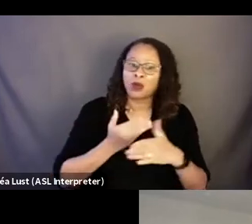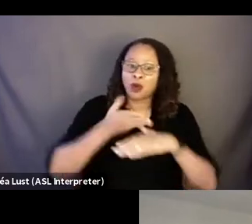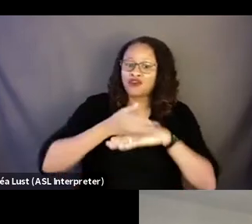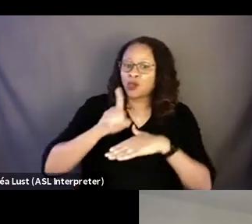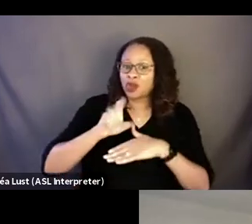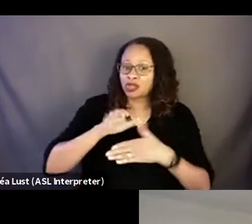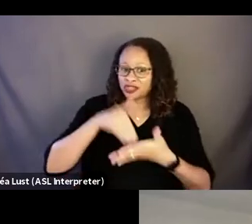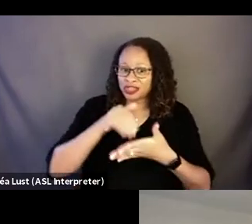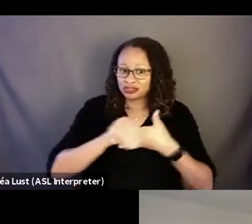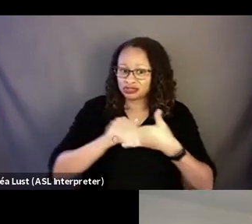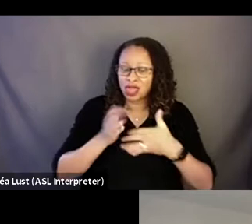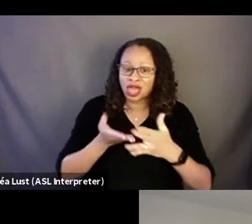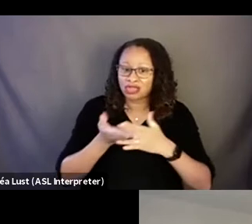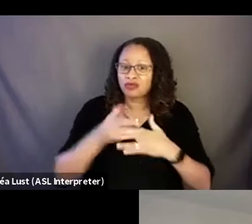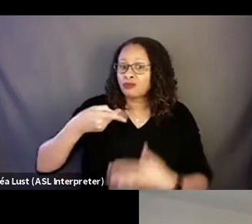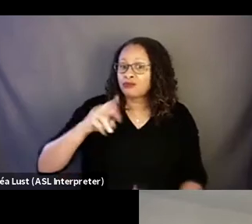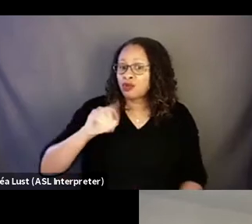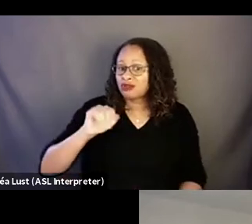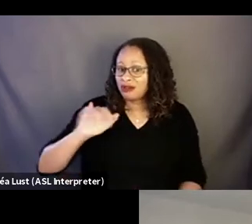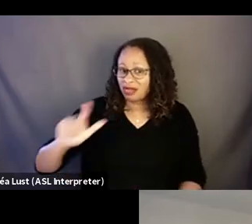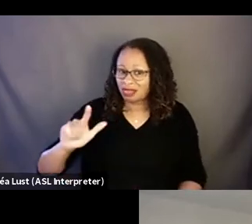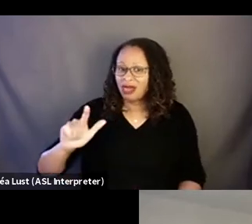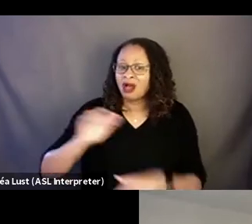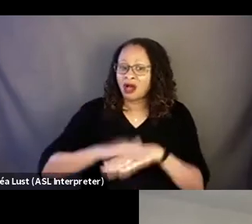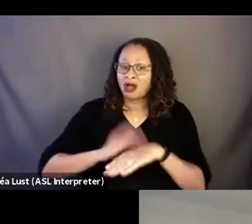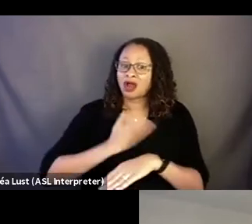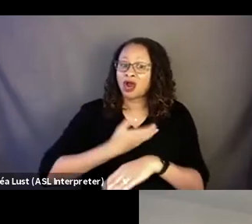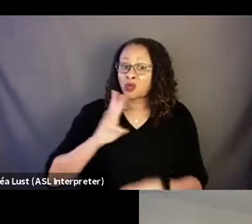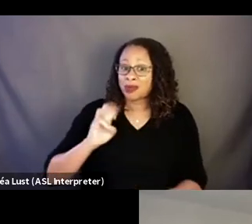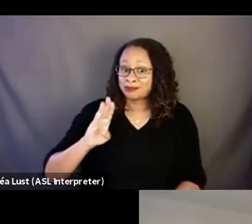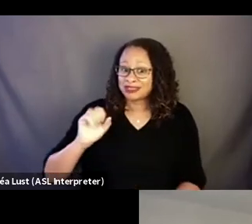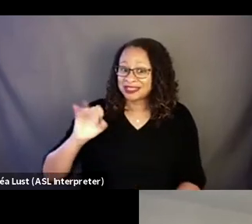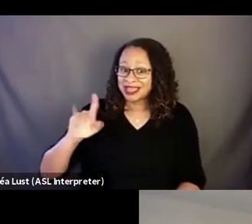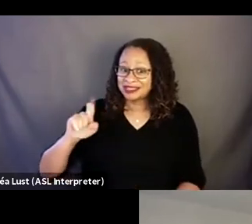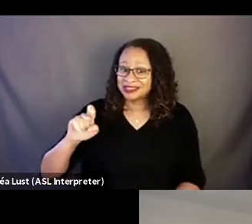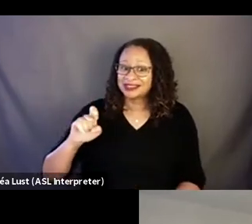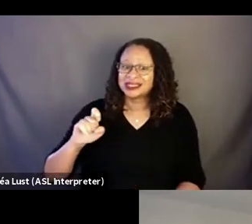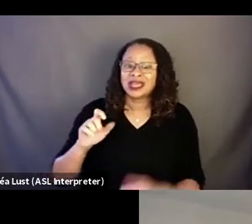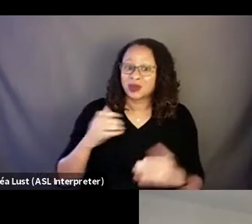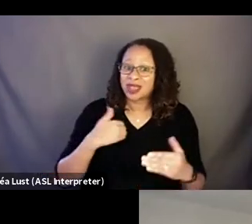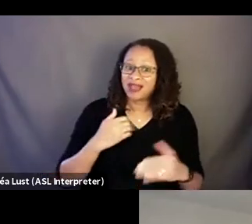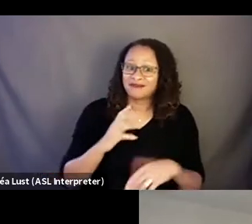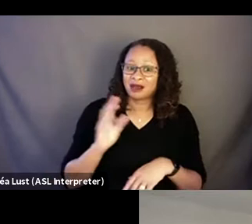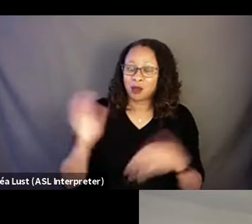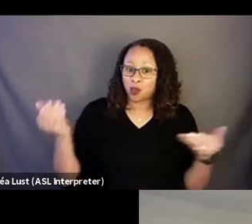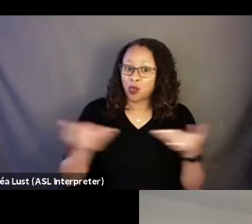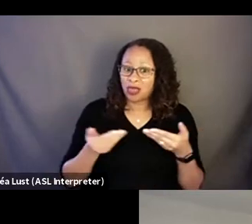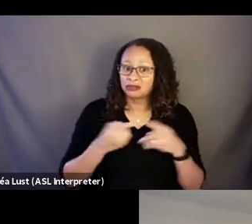through the portal on our website, welcometochechnya.com, which goes right to the organizations and to Maxim and his legal challenges as well.